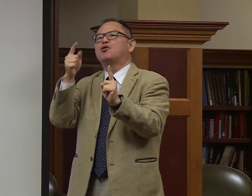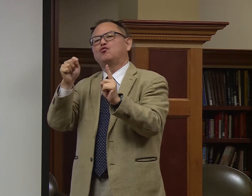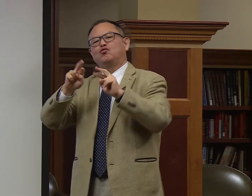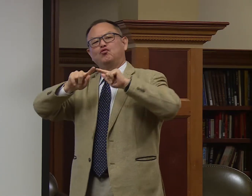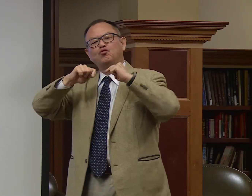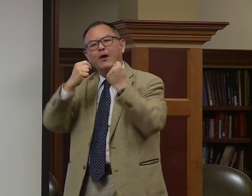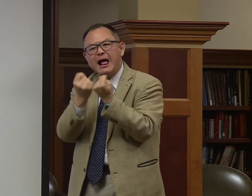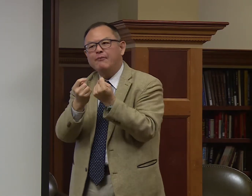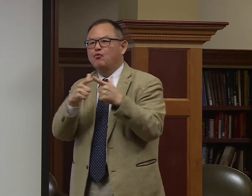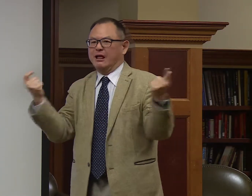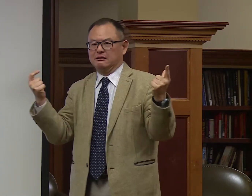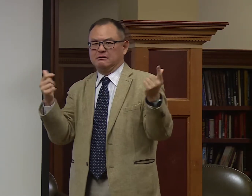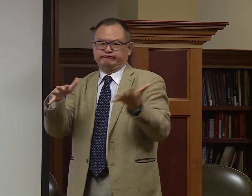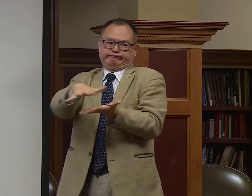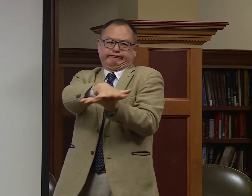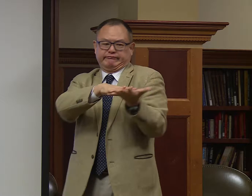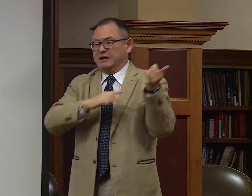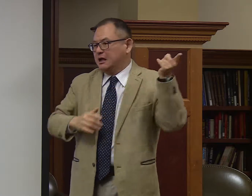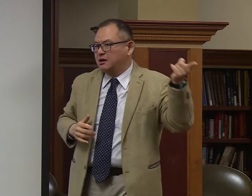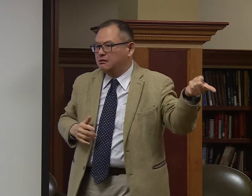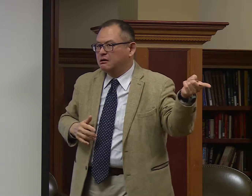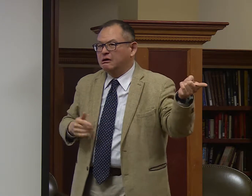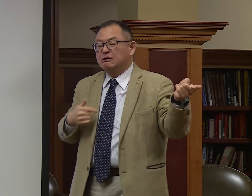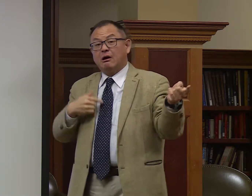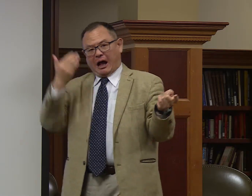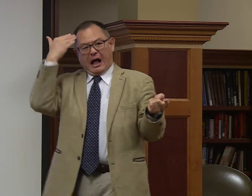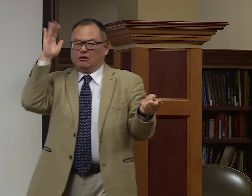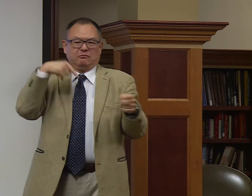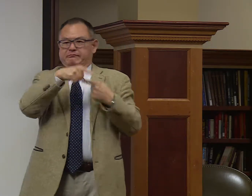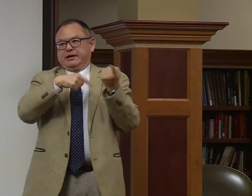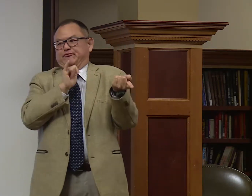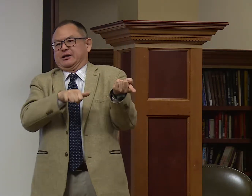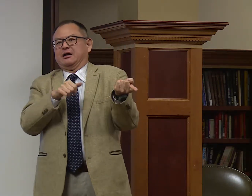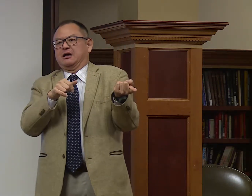I don't know how to sign Kenyan Sign Language, don't have the background appropriate.